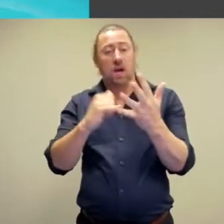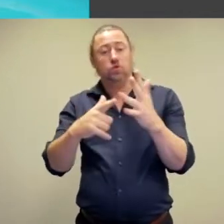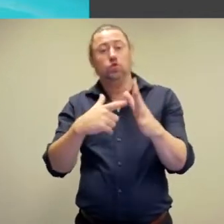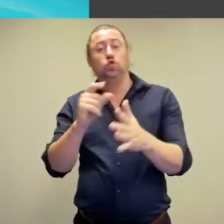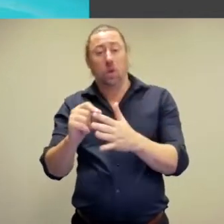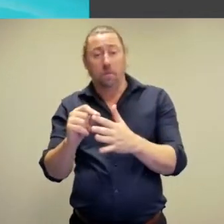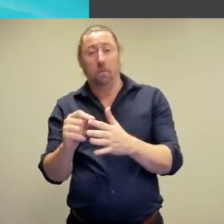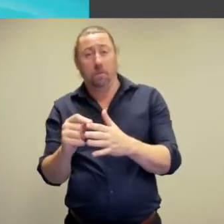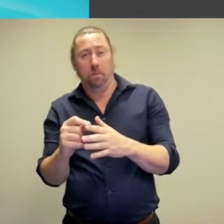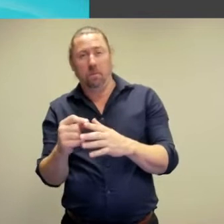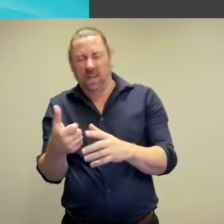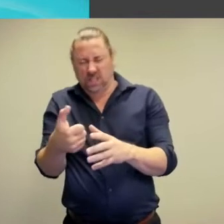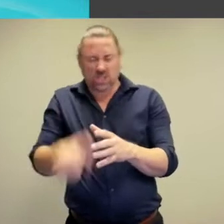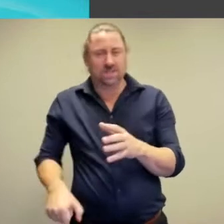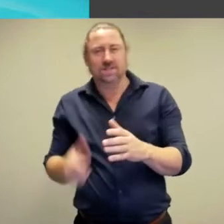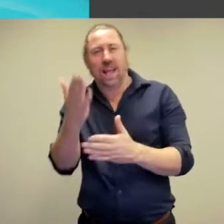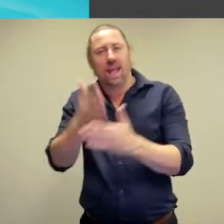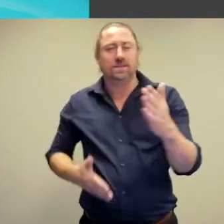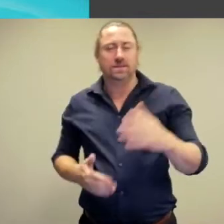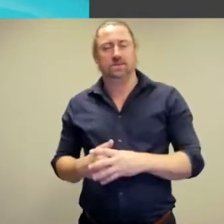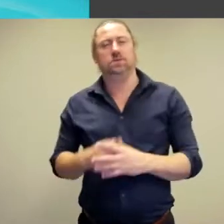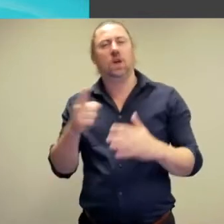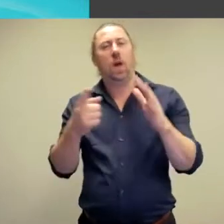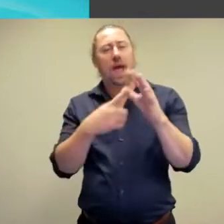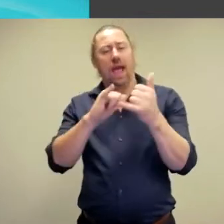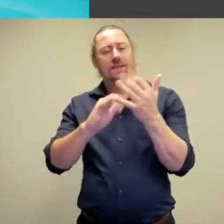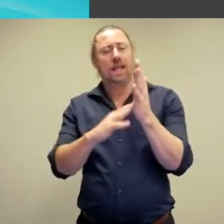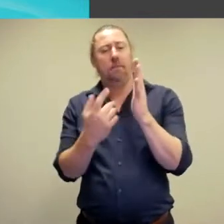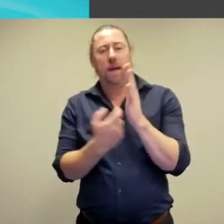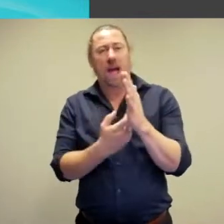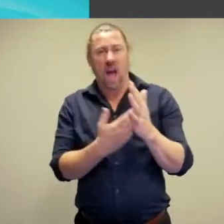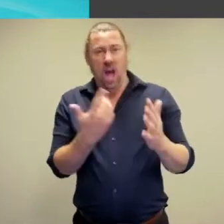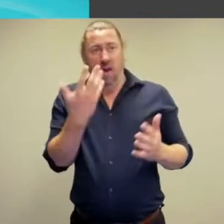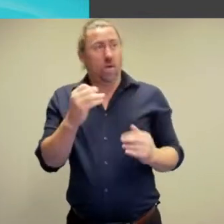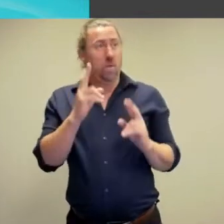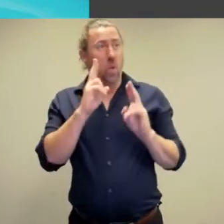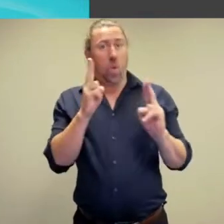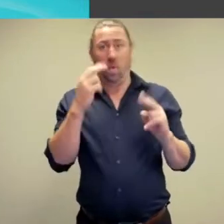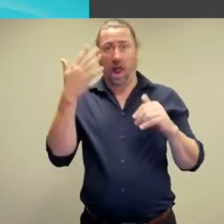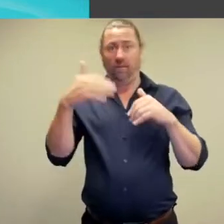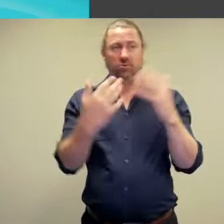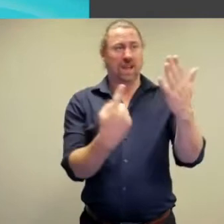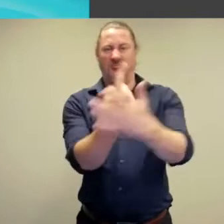So ASMR is produced by quite normal